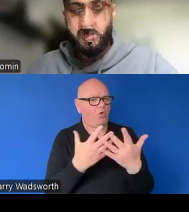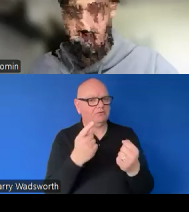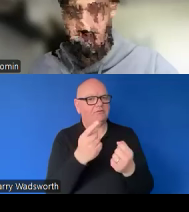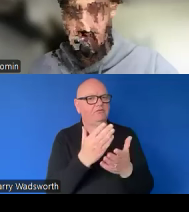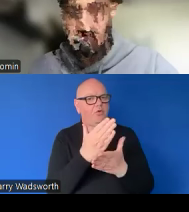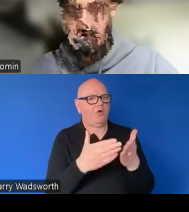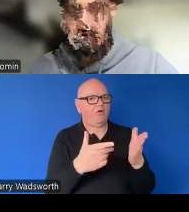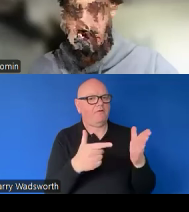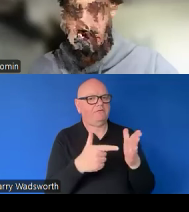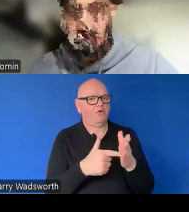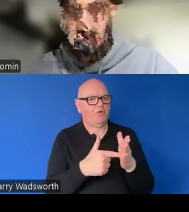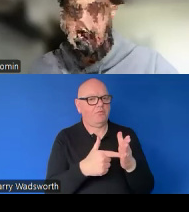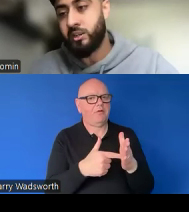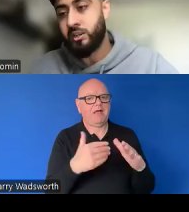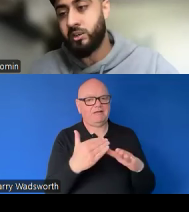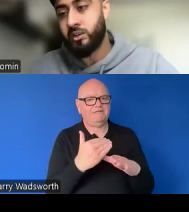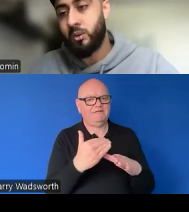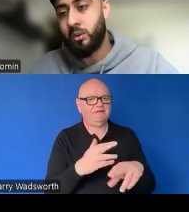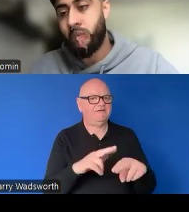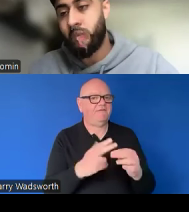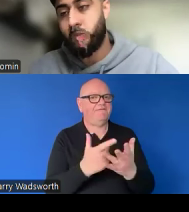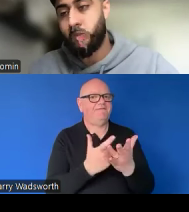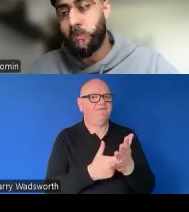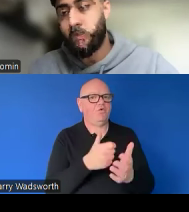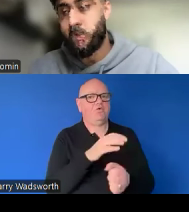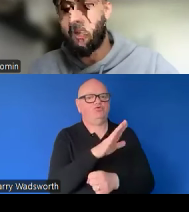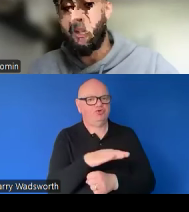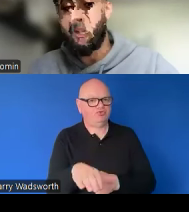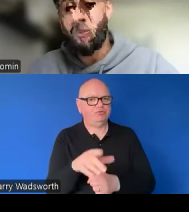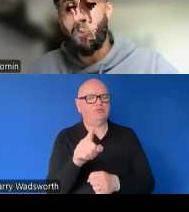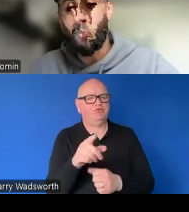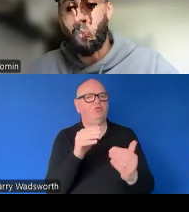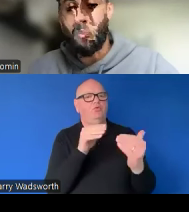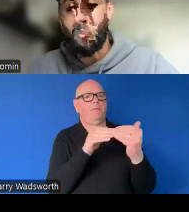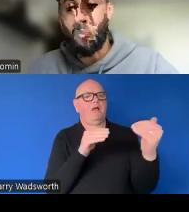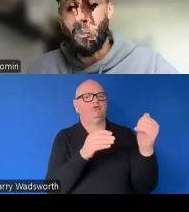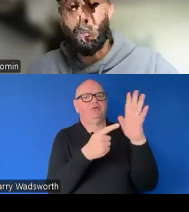are lining up very specifically with the keywords we've set up. We've got exclusive exhibits for kids.